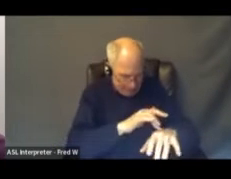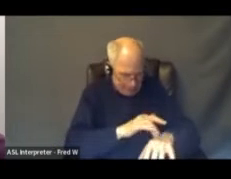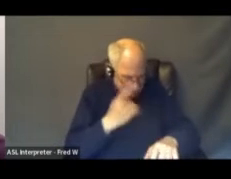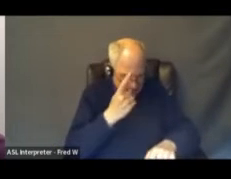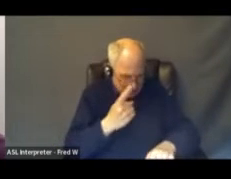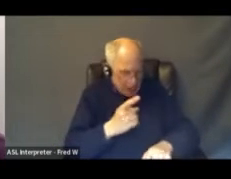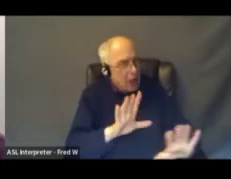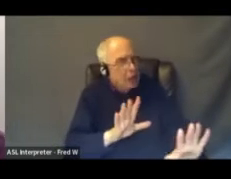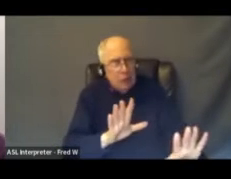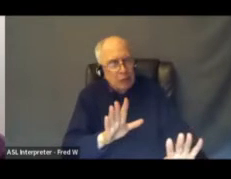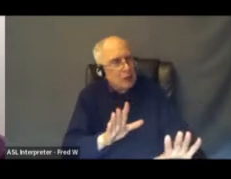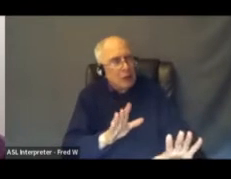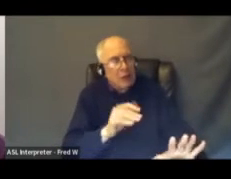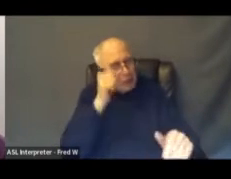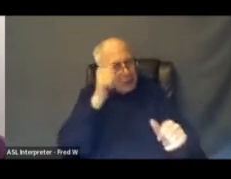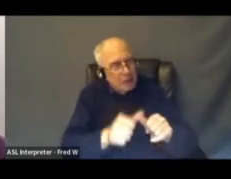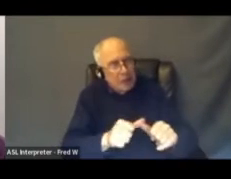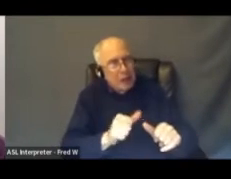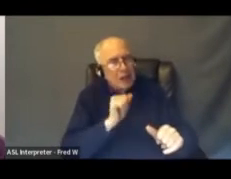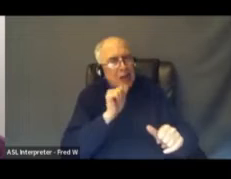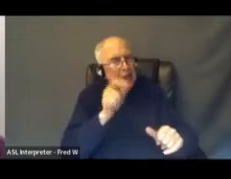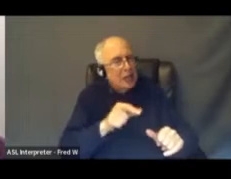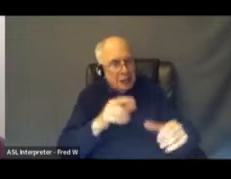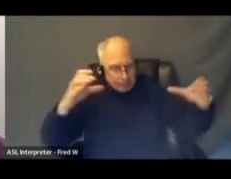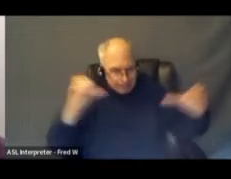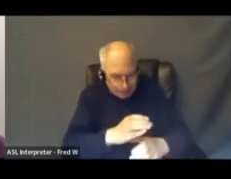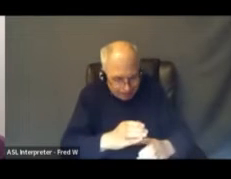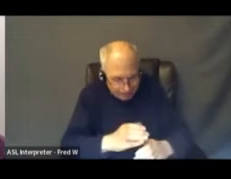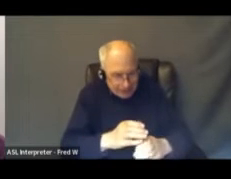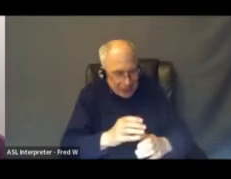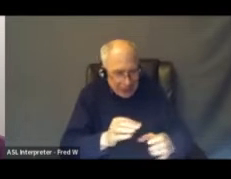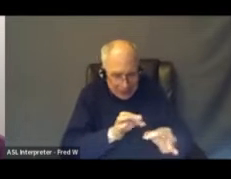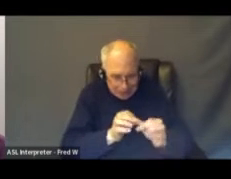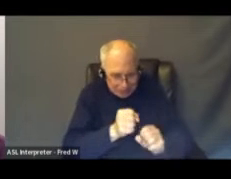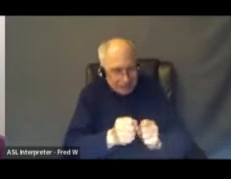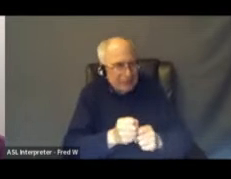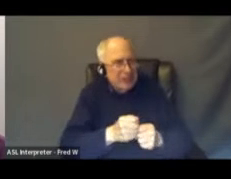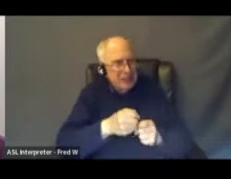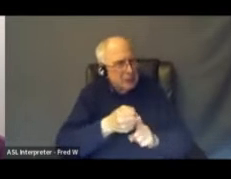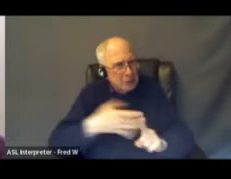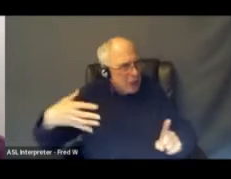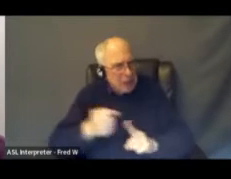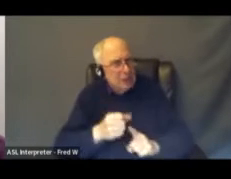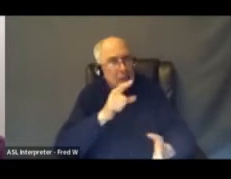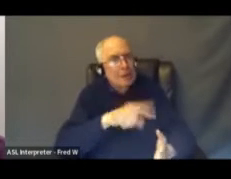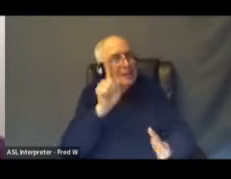don't need a bubble it in just a check mark is fine. And also saying, you know, just go with the one there's no right or